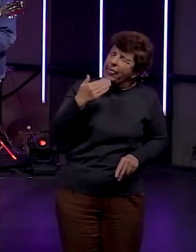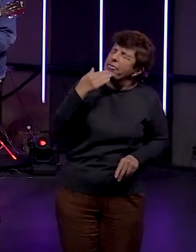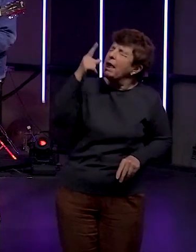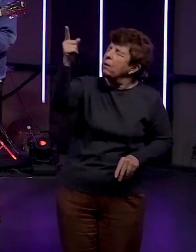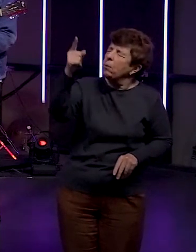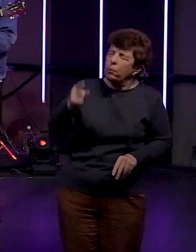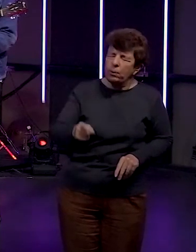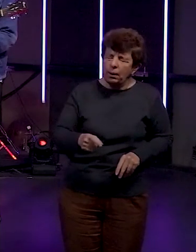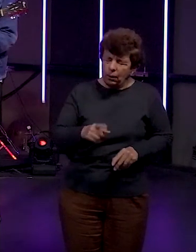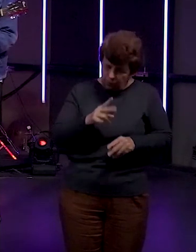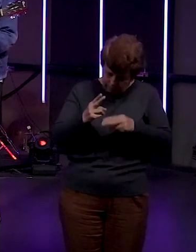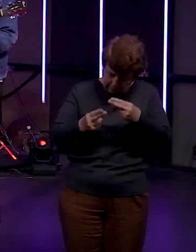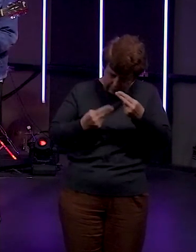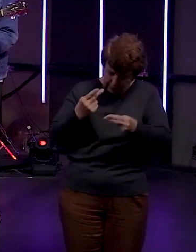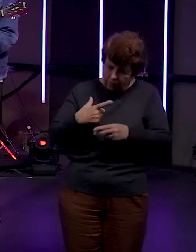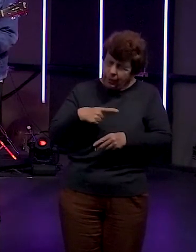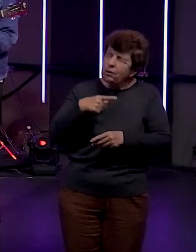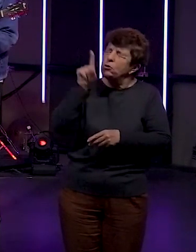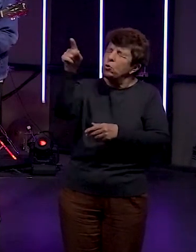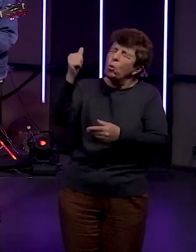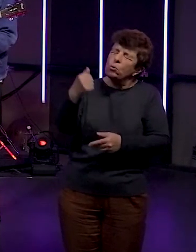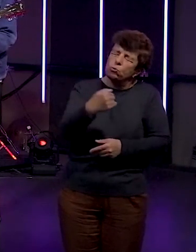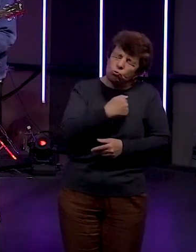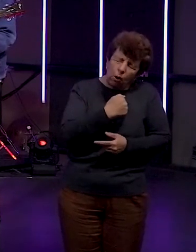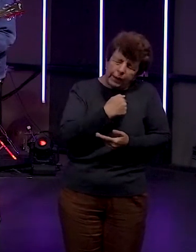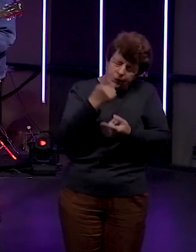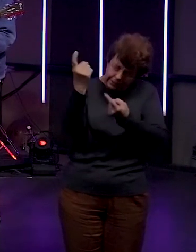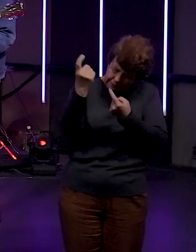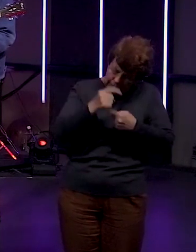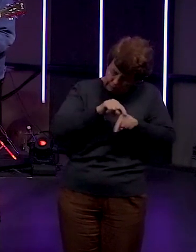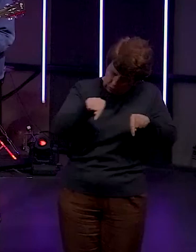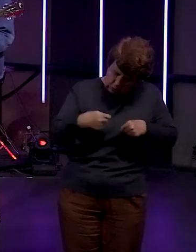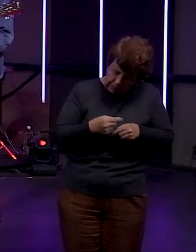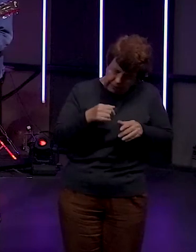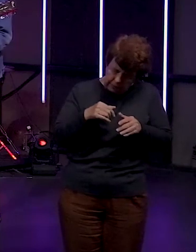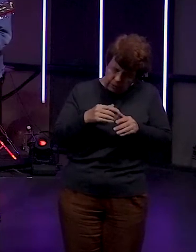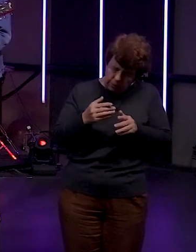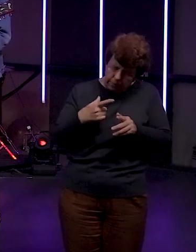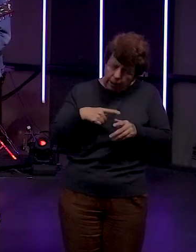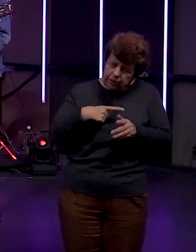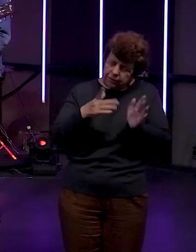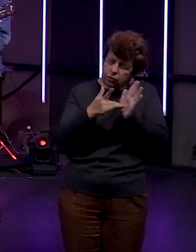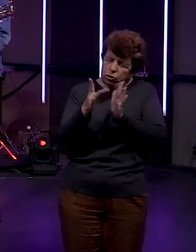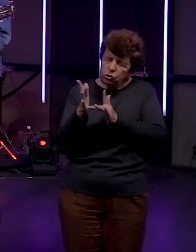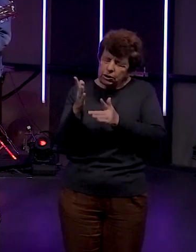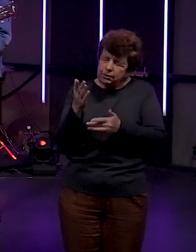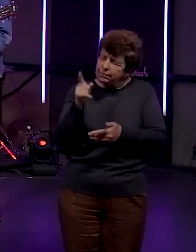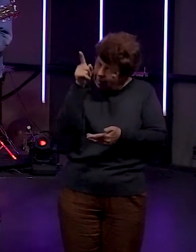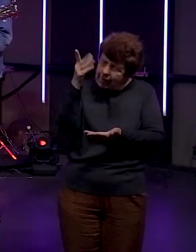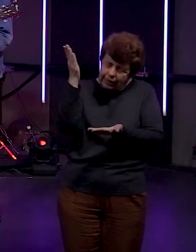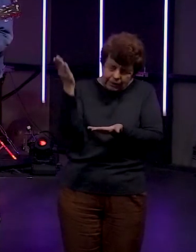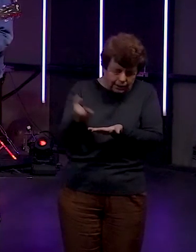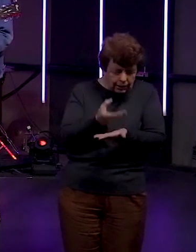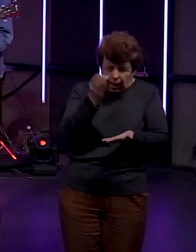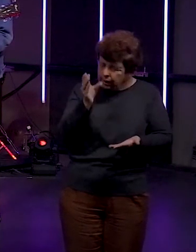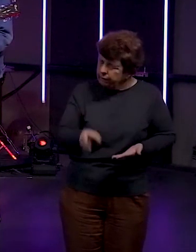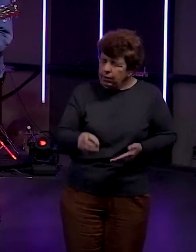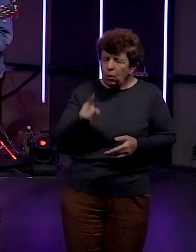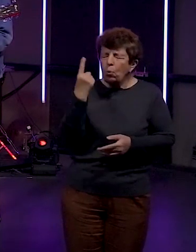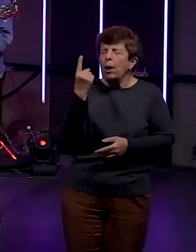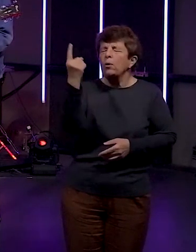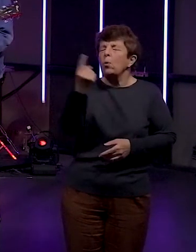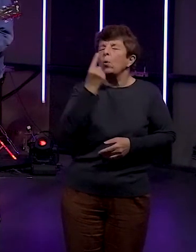singing for your grace to us in Jesus. The Savior, the one who came and and died